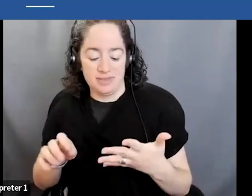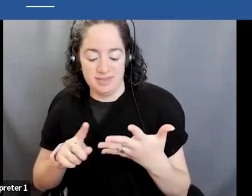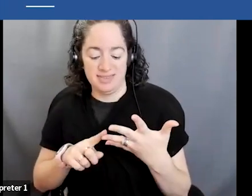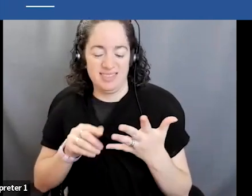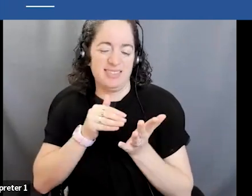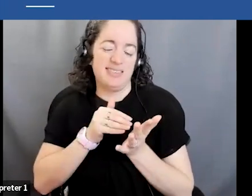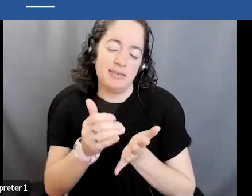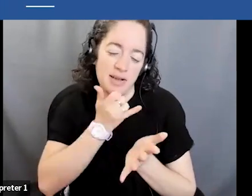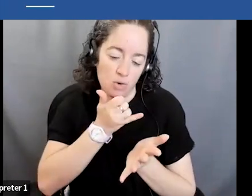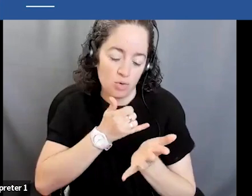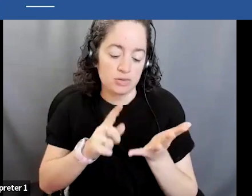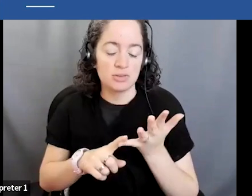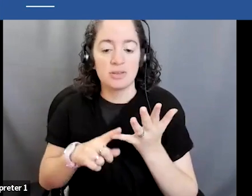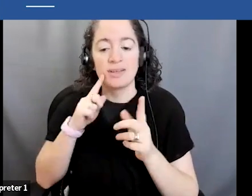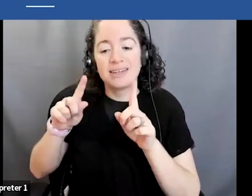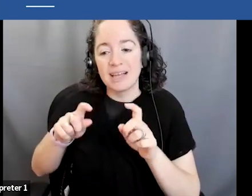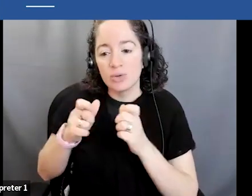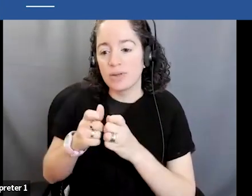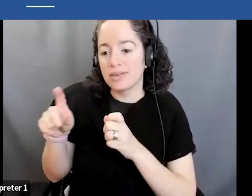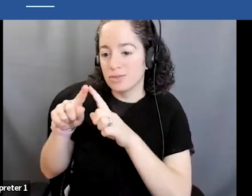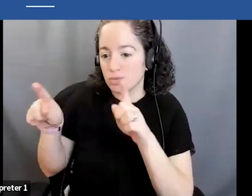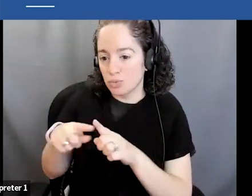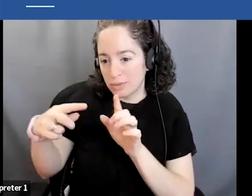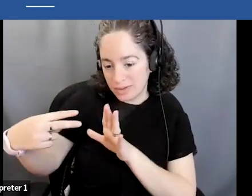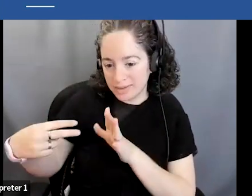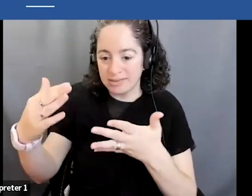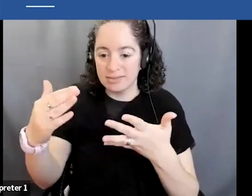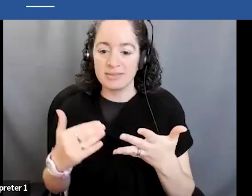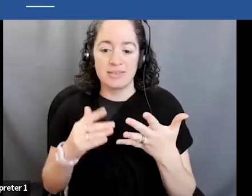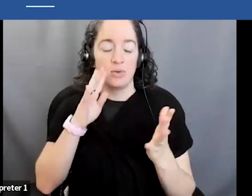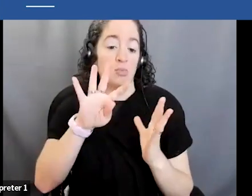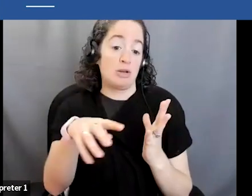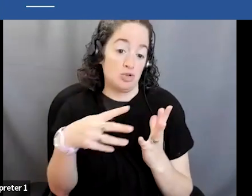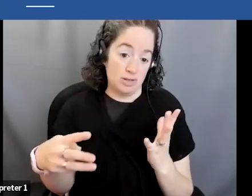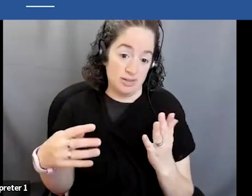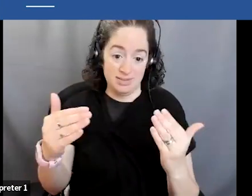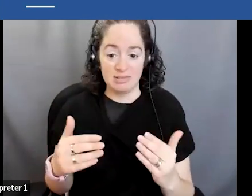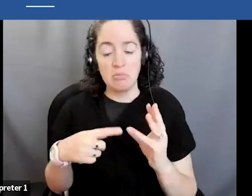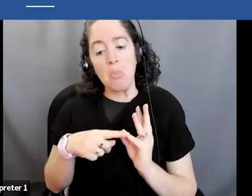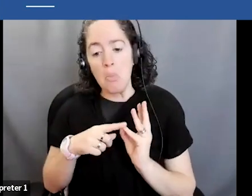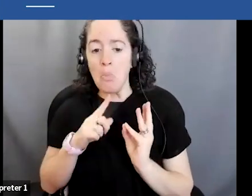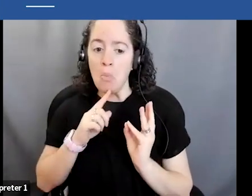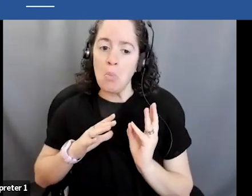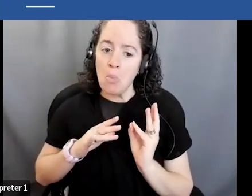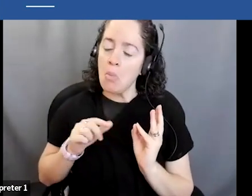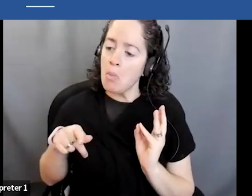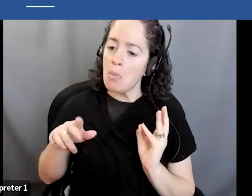screen reader test, the spreadsheet, the things that were nice about the various plugins,